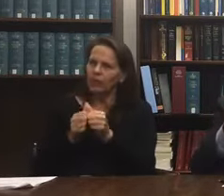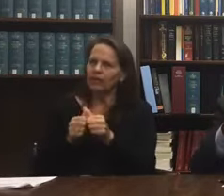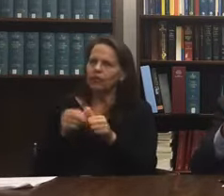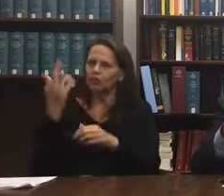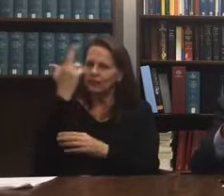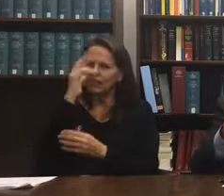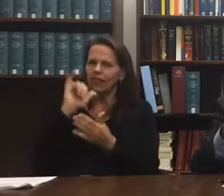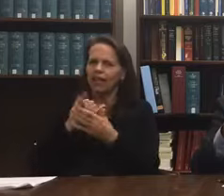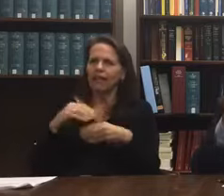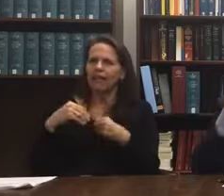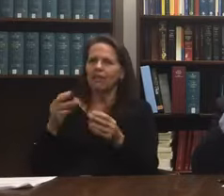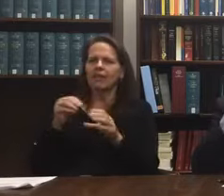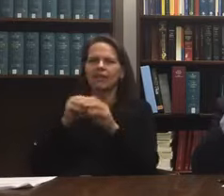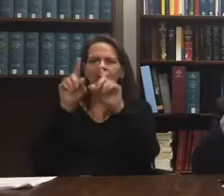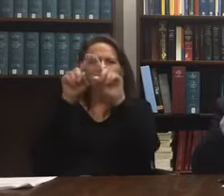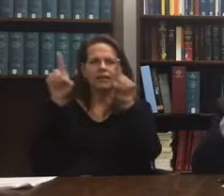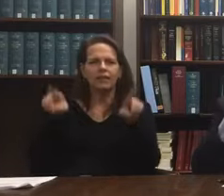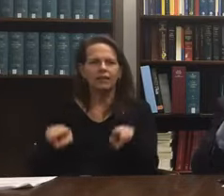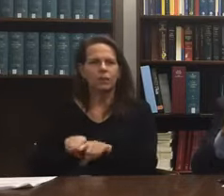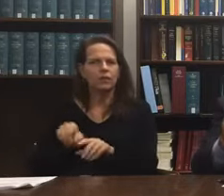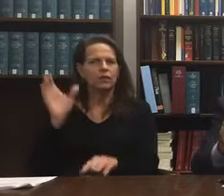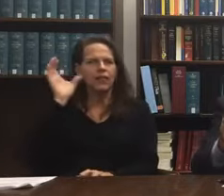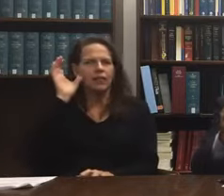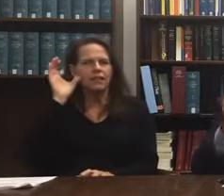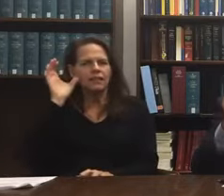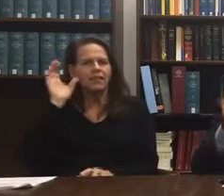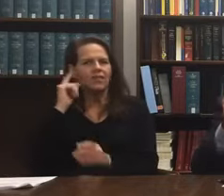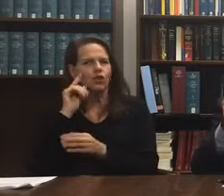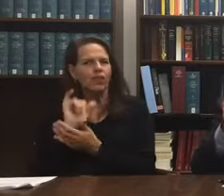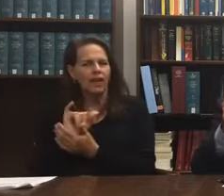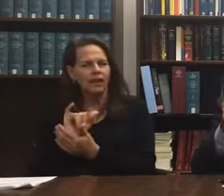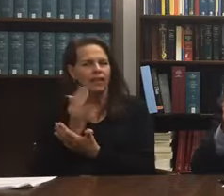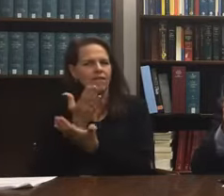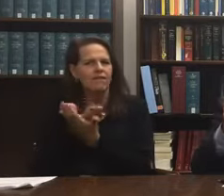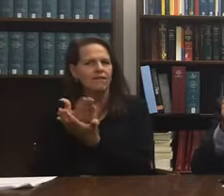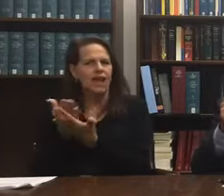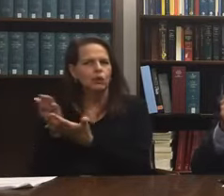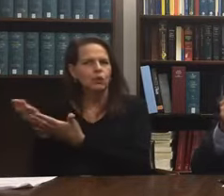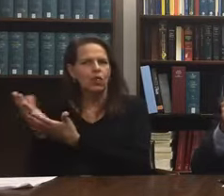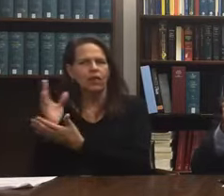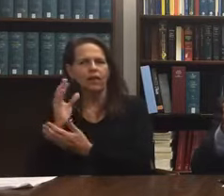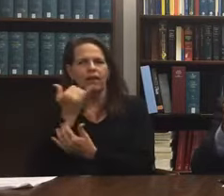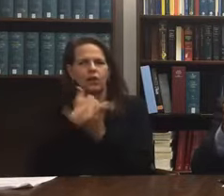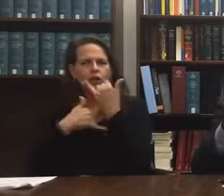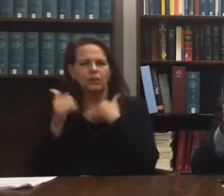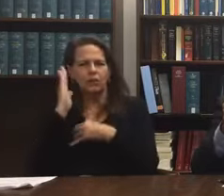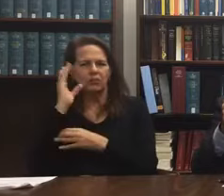given in the notice so you want to listen for that you want to listen for factual errors which is gonna be easy for you all because you know your